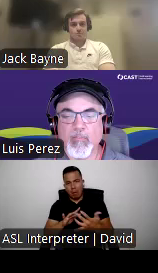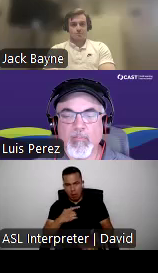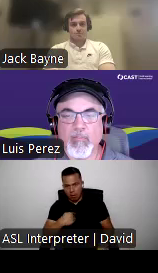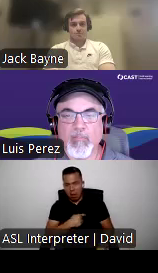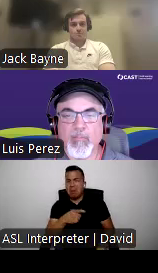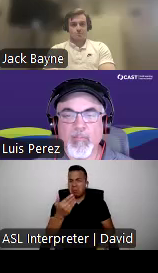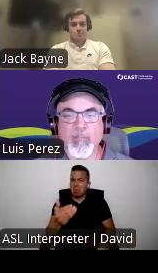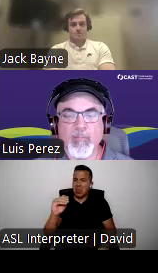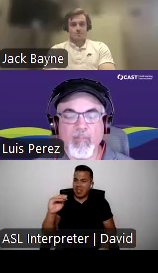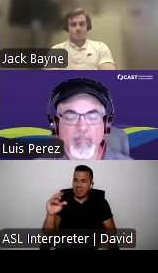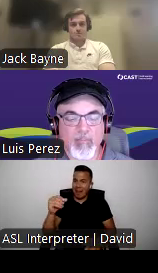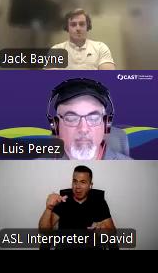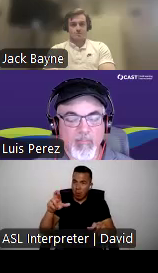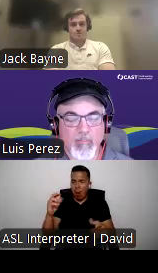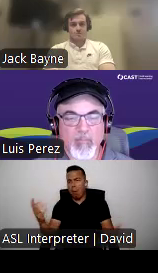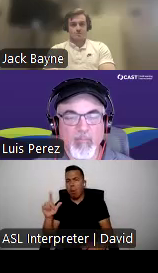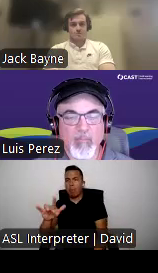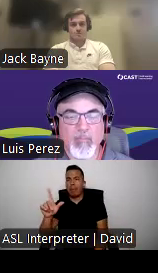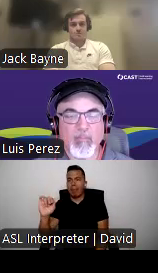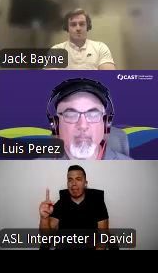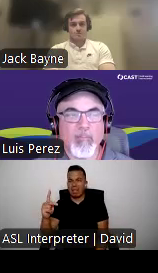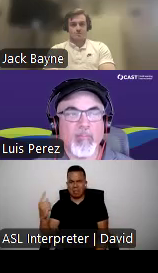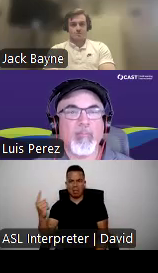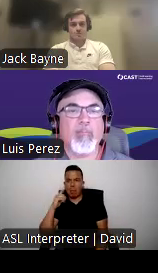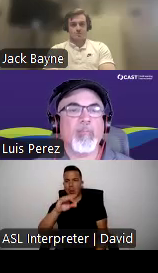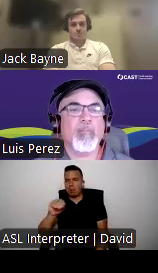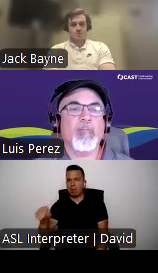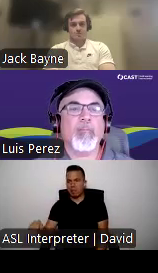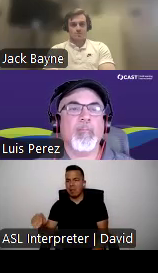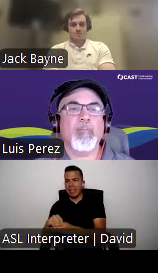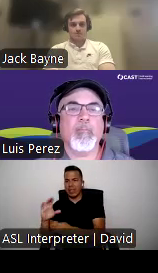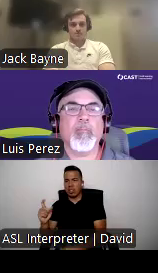code or there's a link and I'm sure someone will share that link in the chat. So we have a request